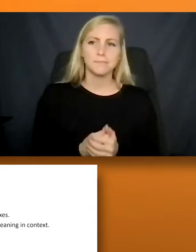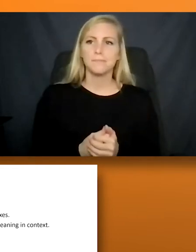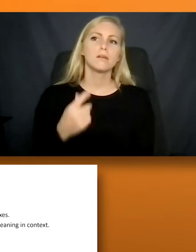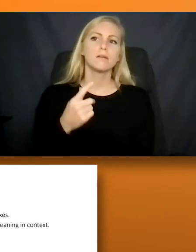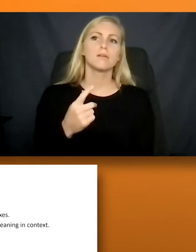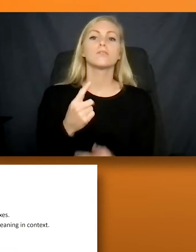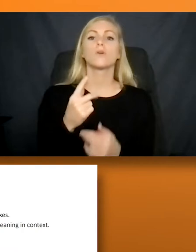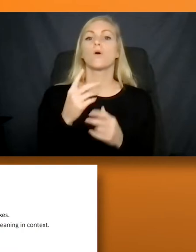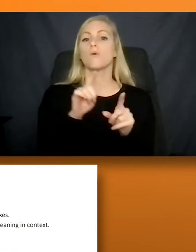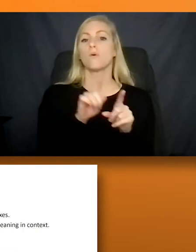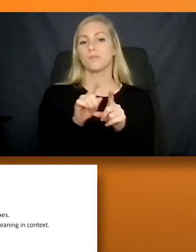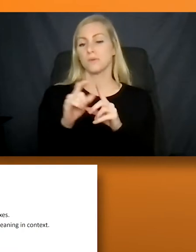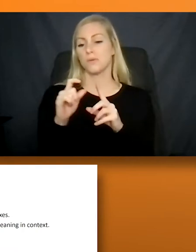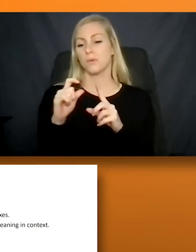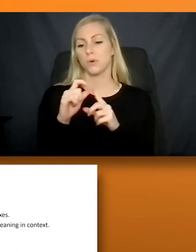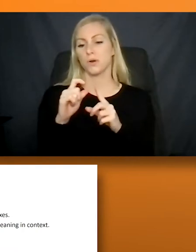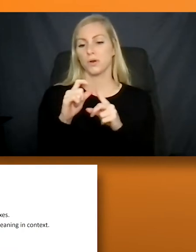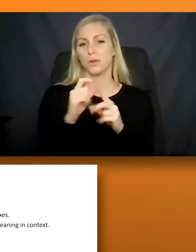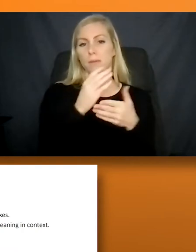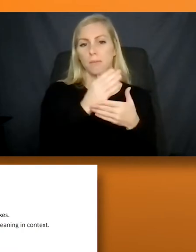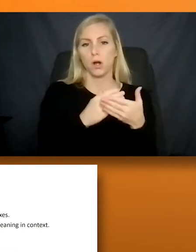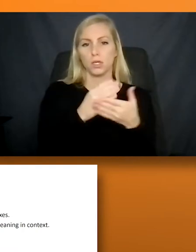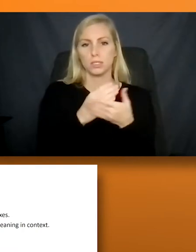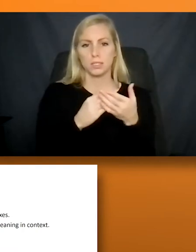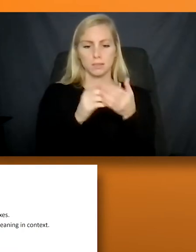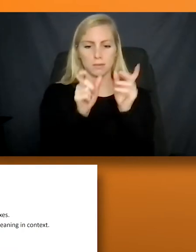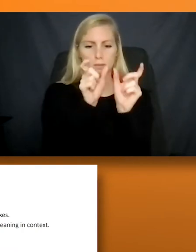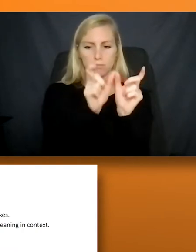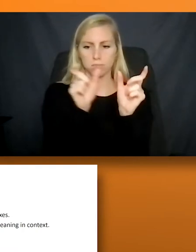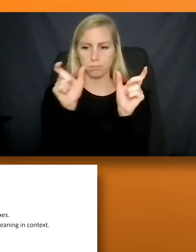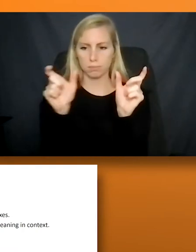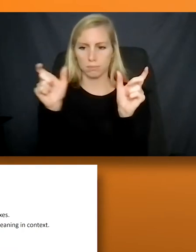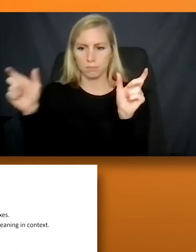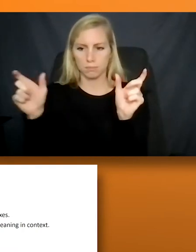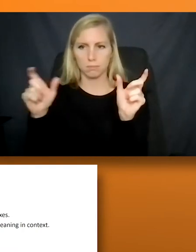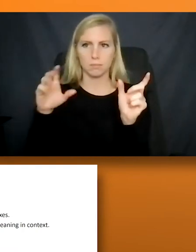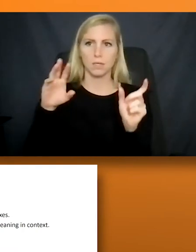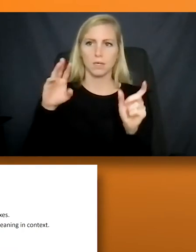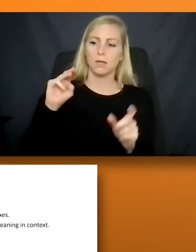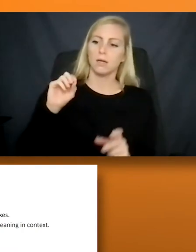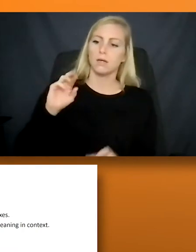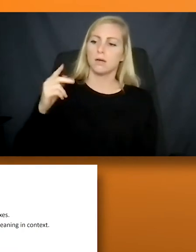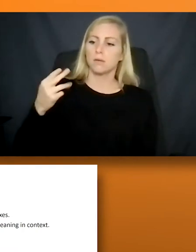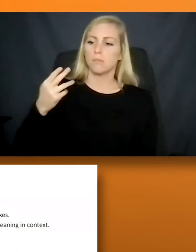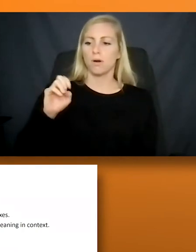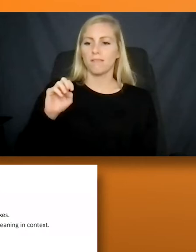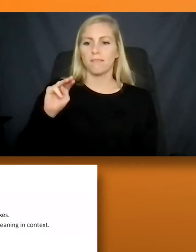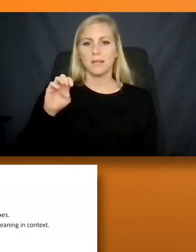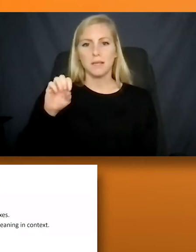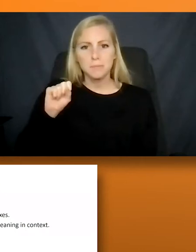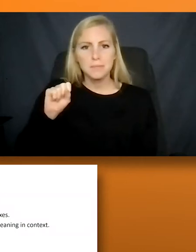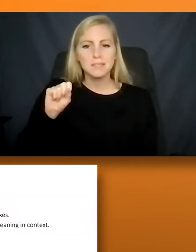You can also use word parts to teach vocabulary. So morphemes, of course, the smallest part of language